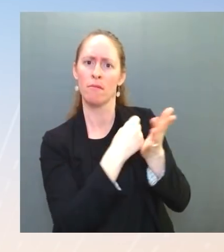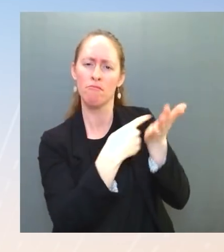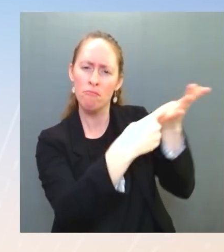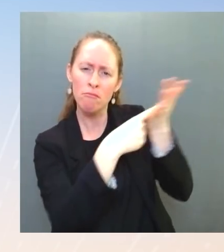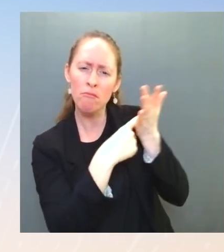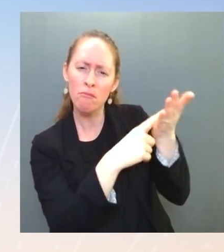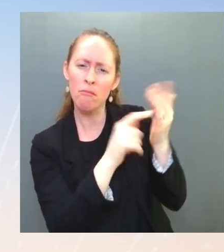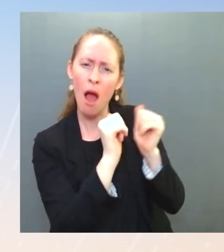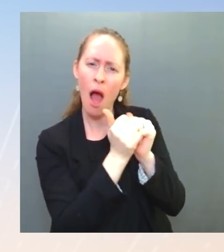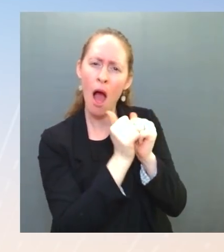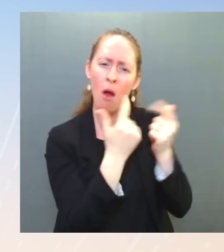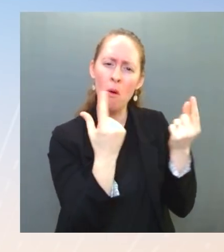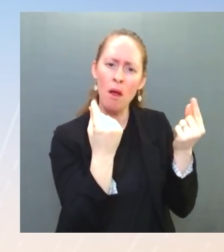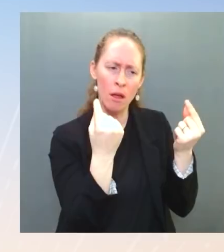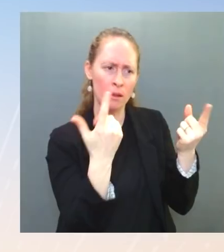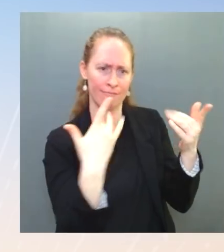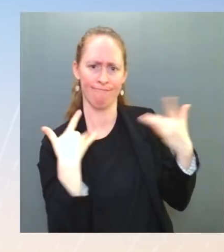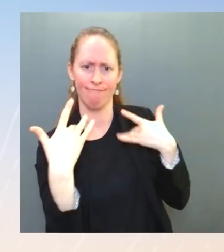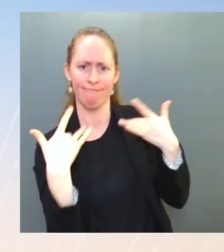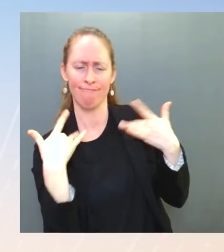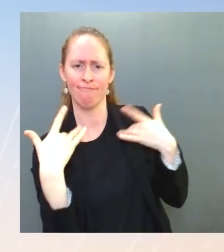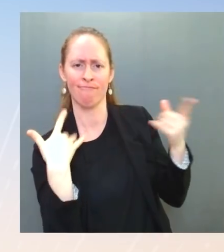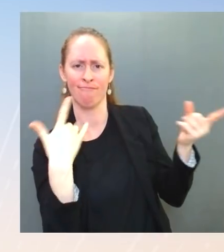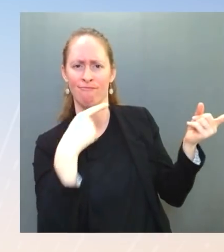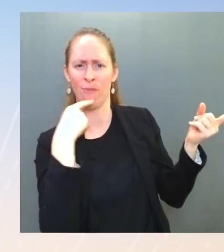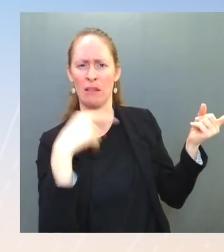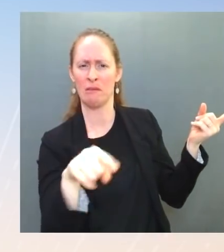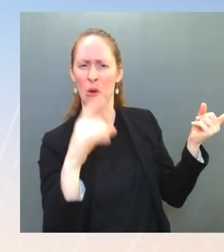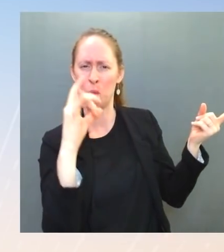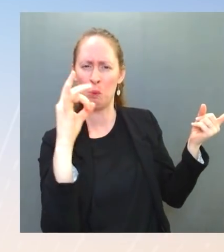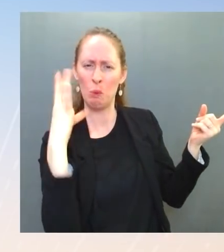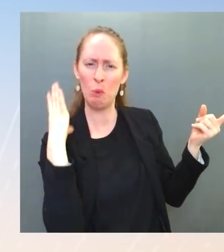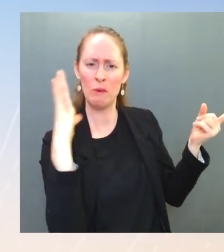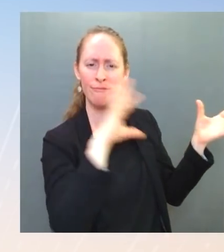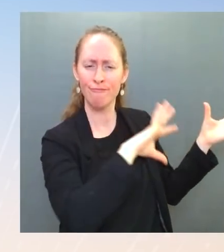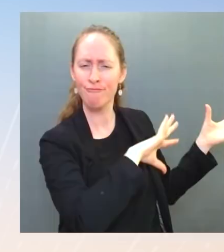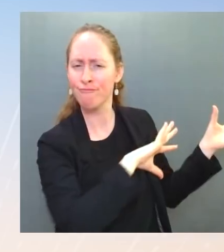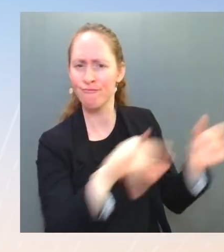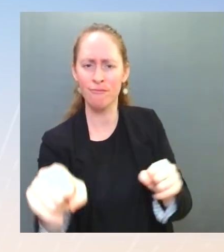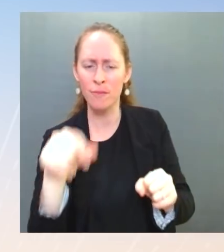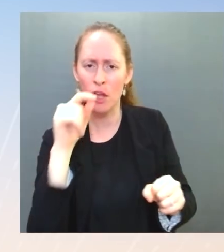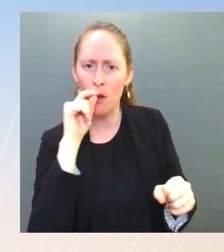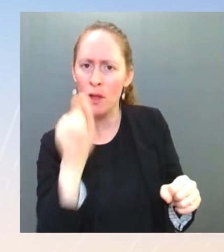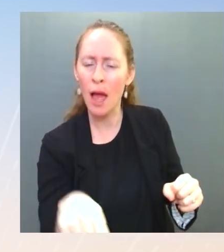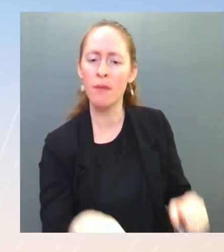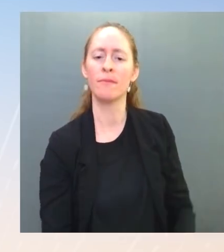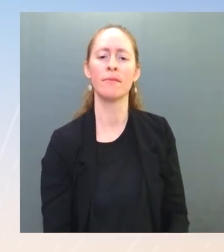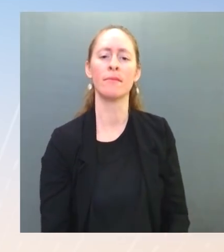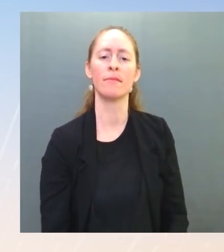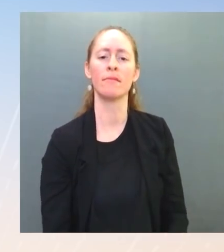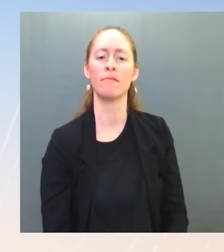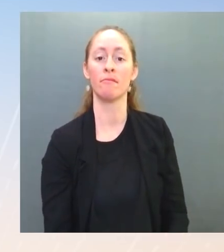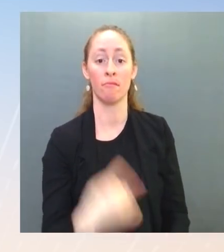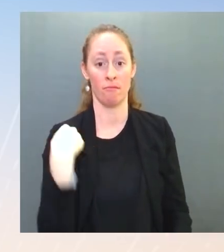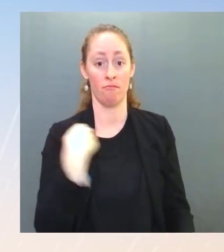This builds on discussions that have happened, obviously at a lower level than Prime Minister Modi and President Biden,